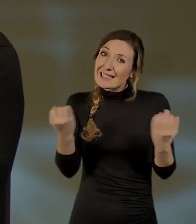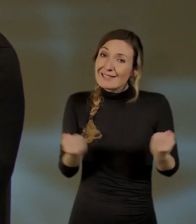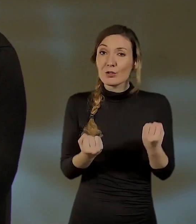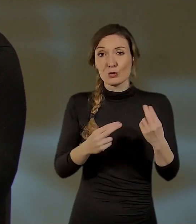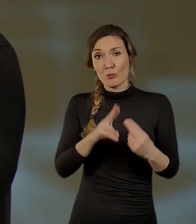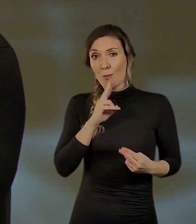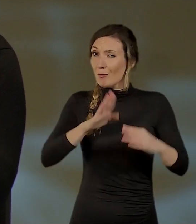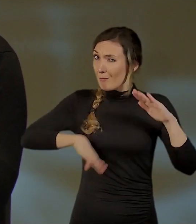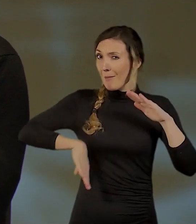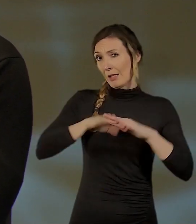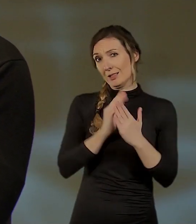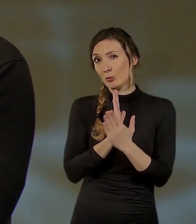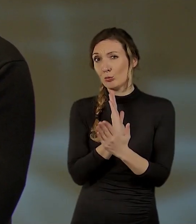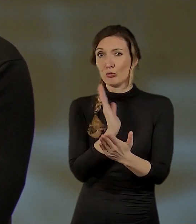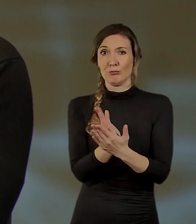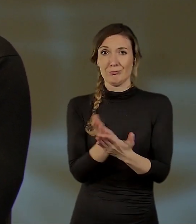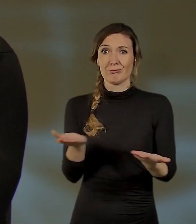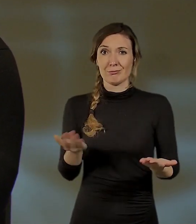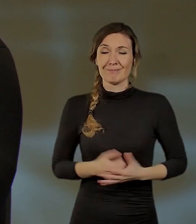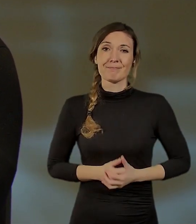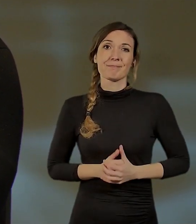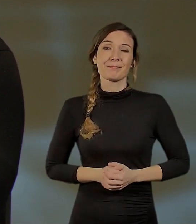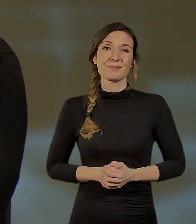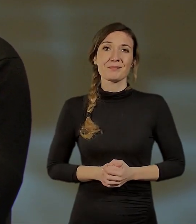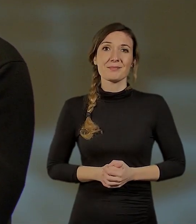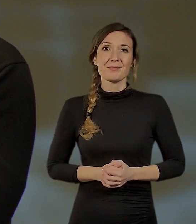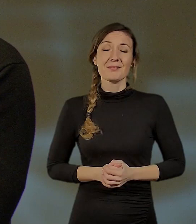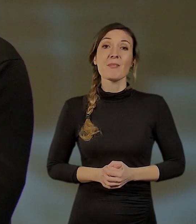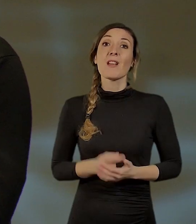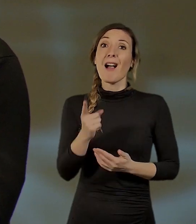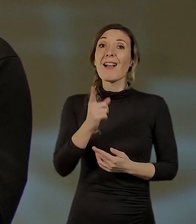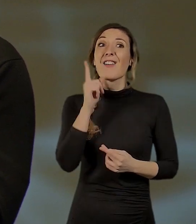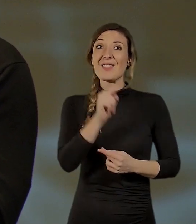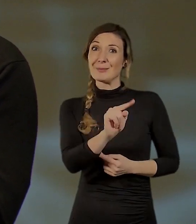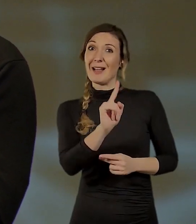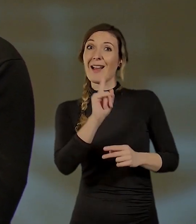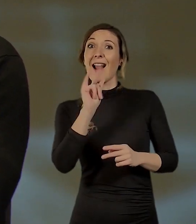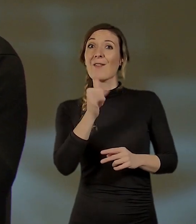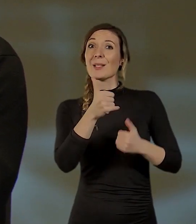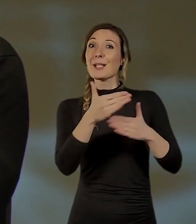date when the railway line would be raised, we tried to go in a different direction.